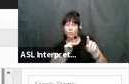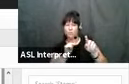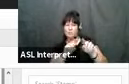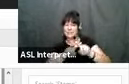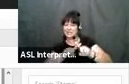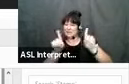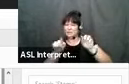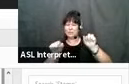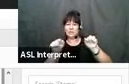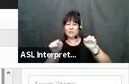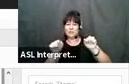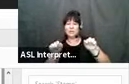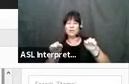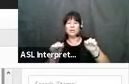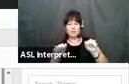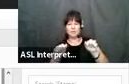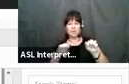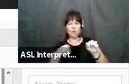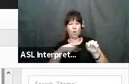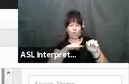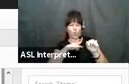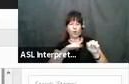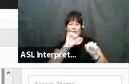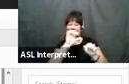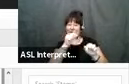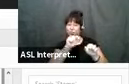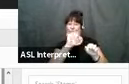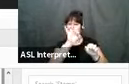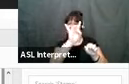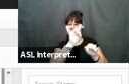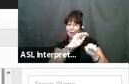which is quite up to date, we are at ten point eight percent. You can see the other Bay Area counties: